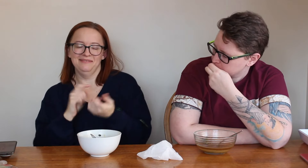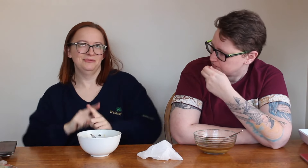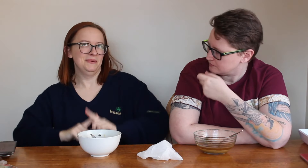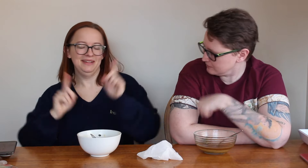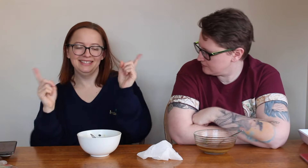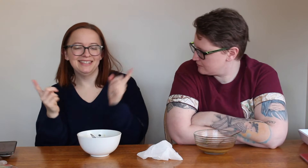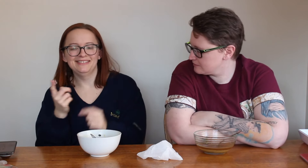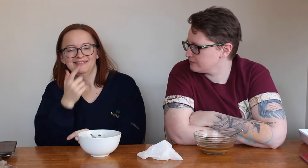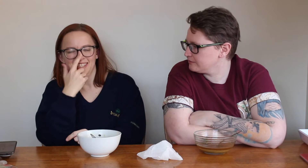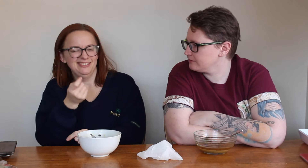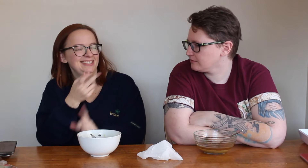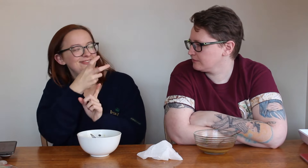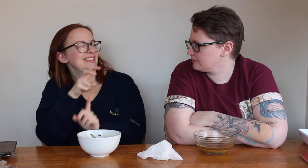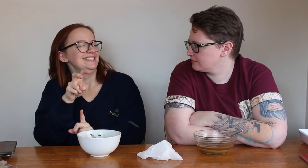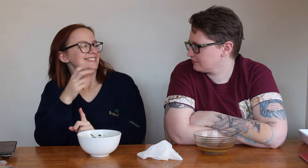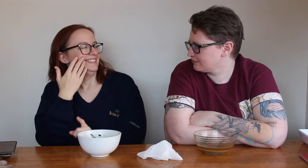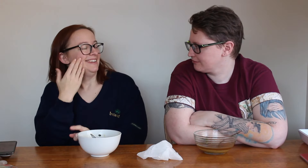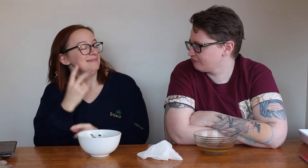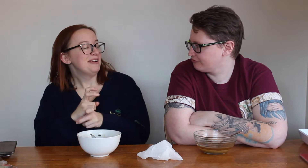Which we'll see you know, like I said it's